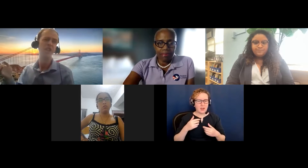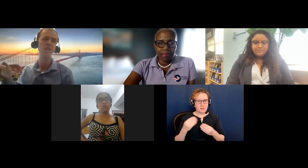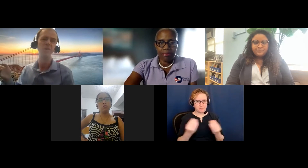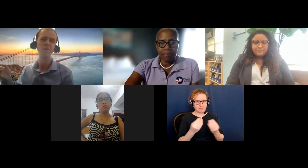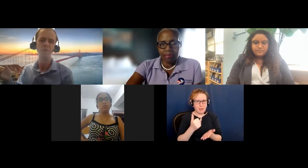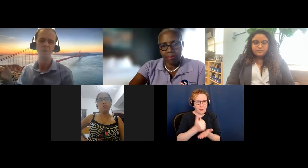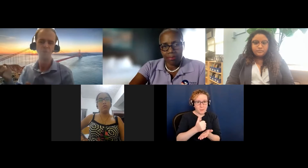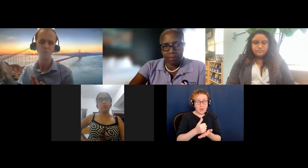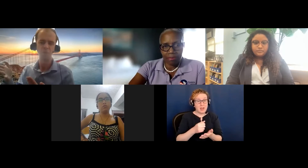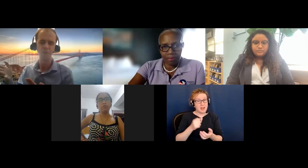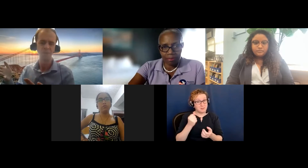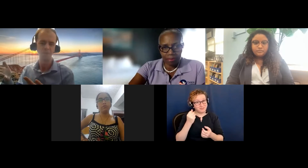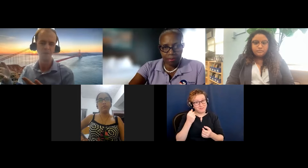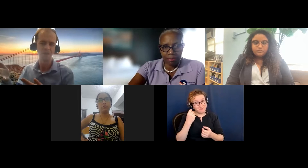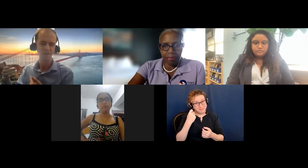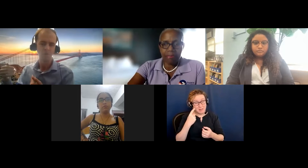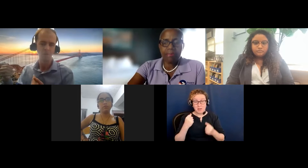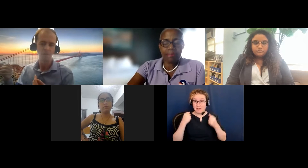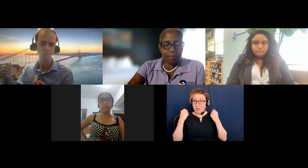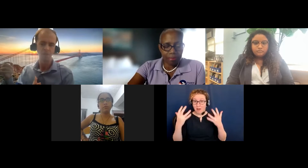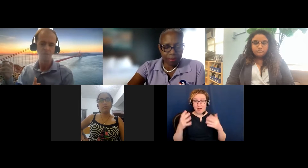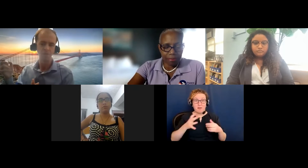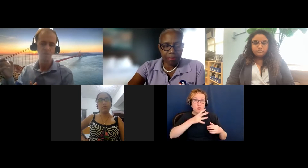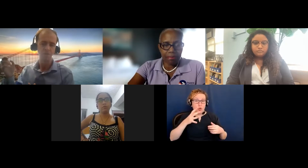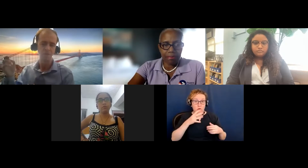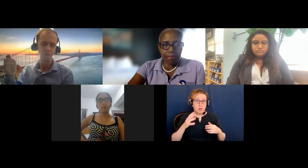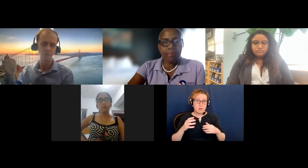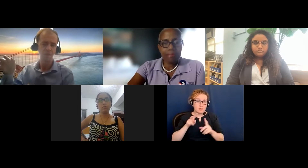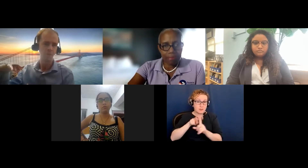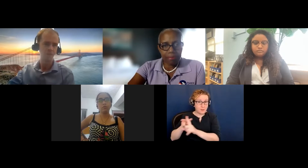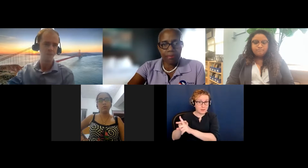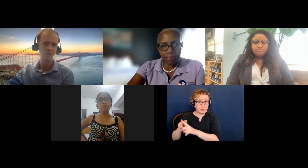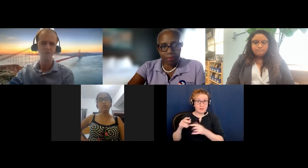now is you have more choice about where they put you. You actually apply directly to a country.